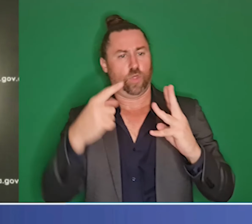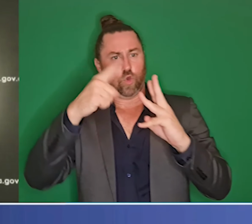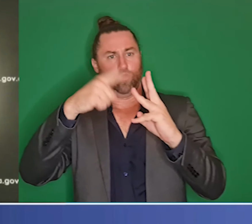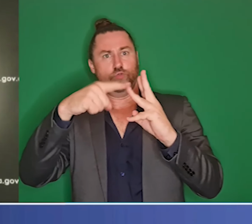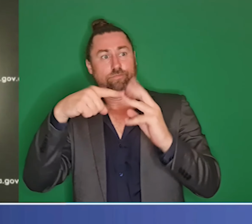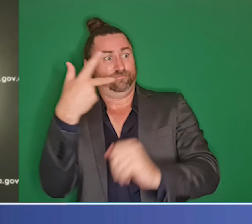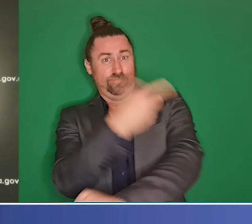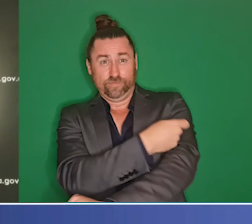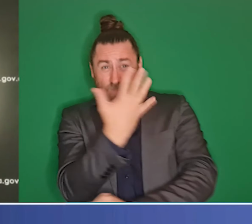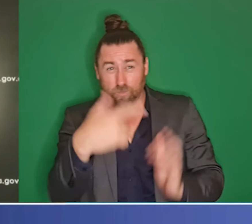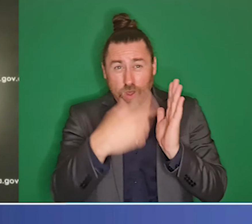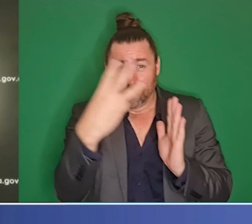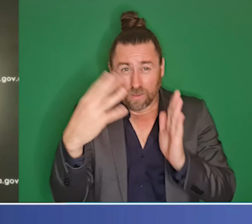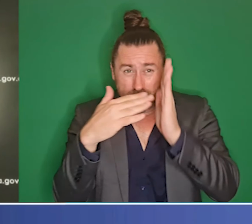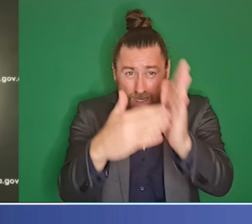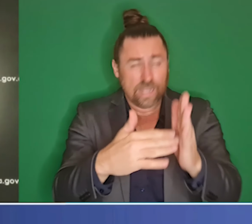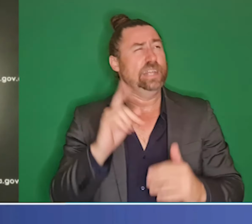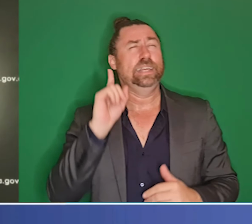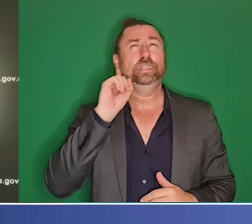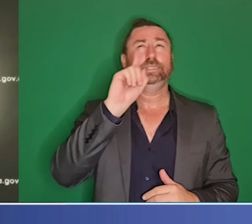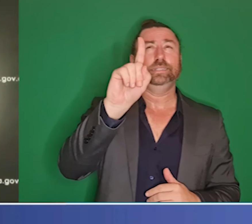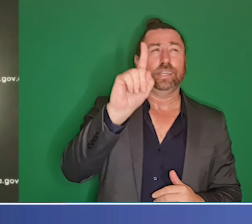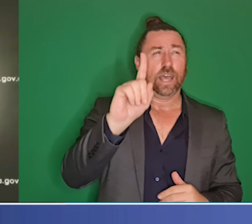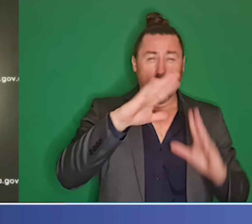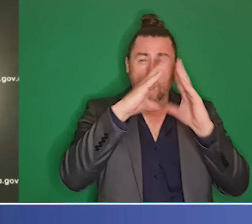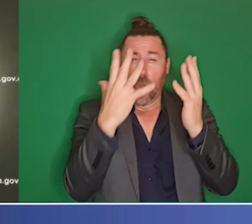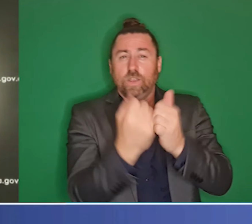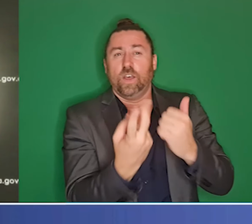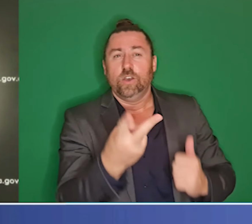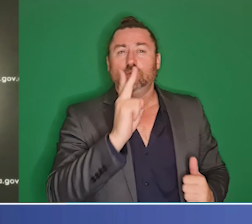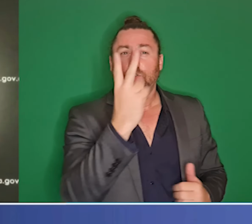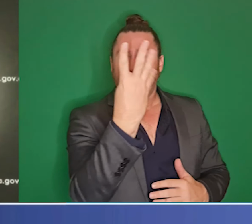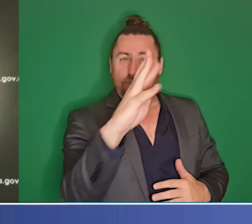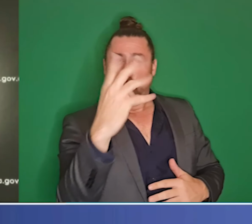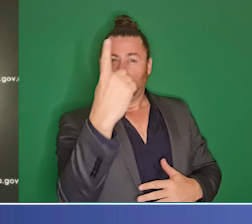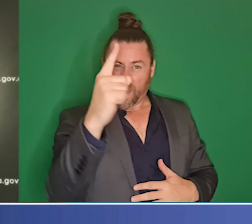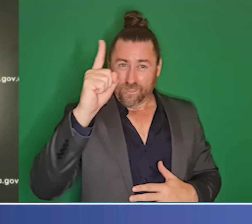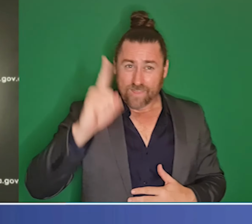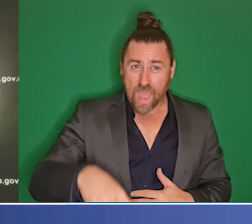There were - just yesterday - over 241,000 boosters delivered,